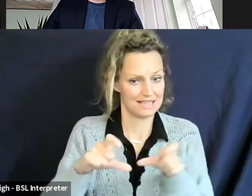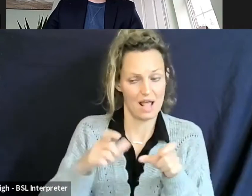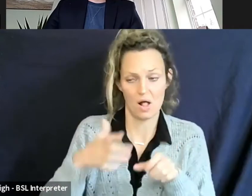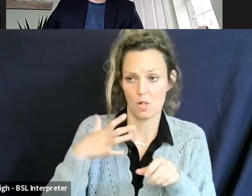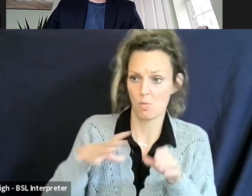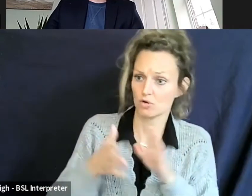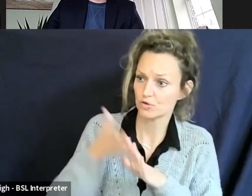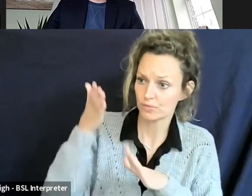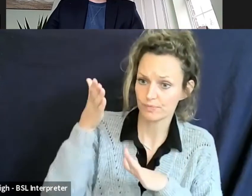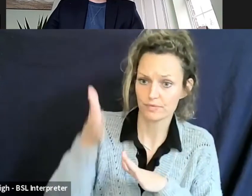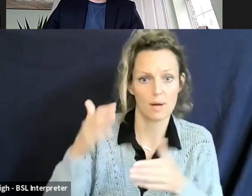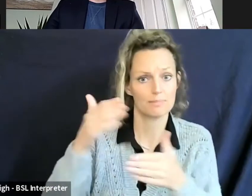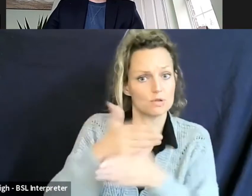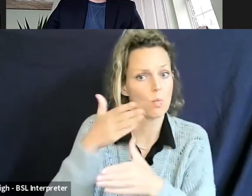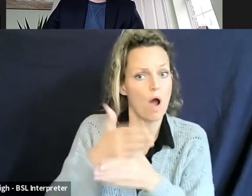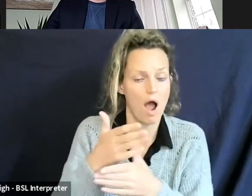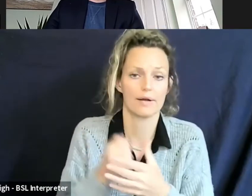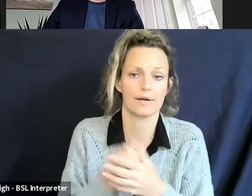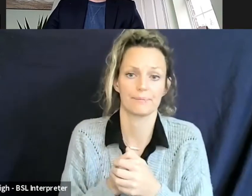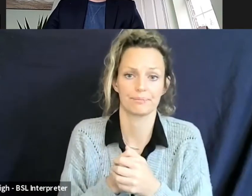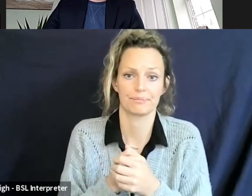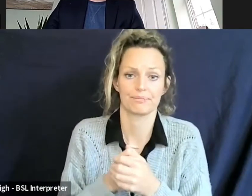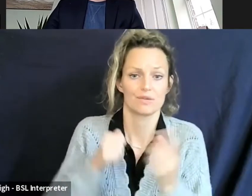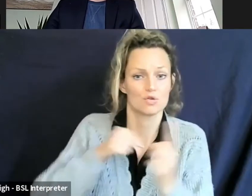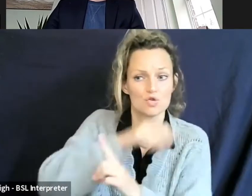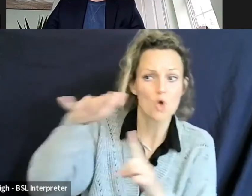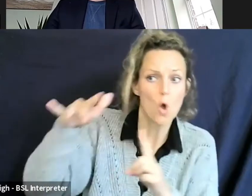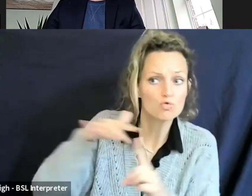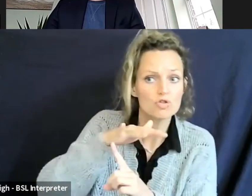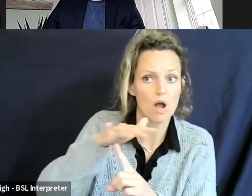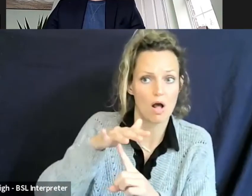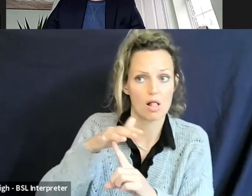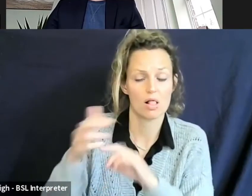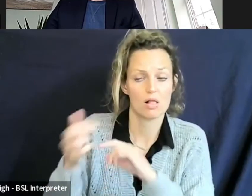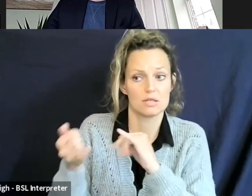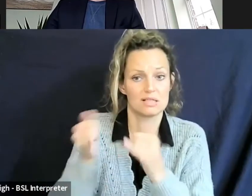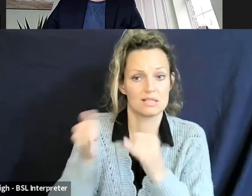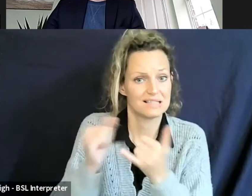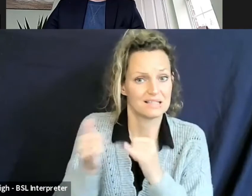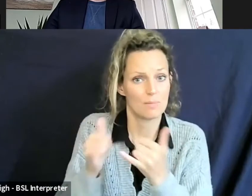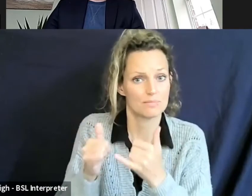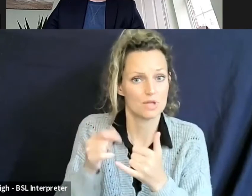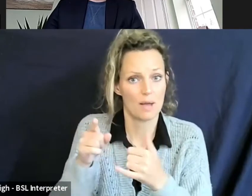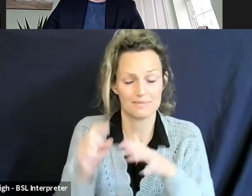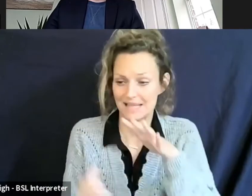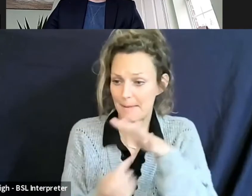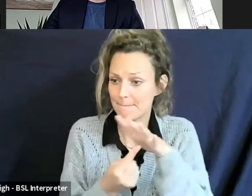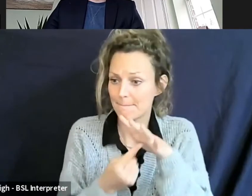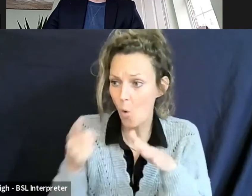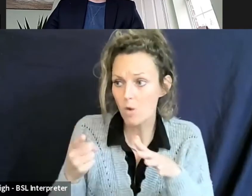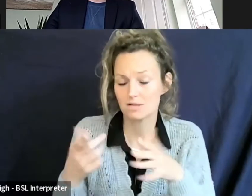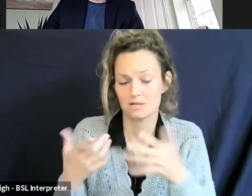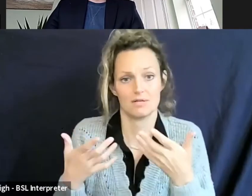I haven't had to use that but through my access to work if I can't drive that because of my conditions, but I